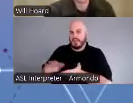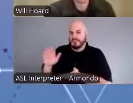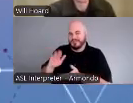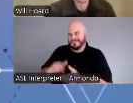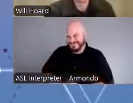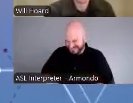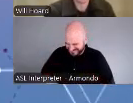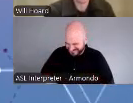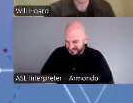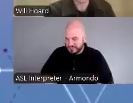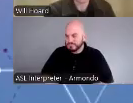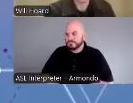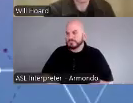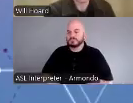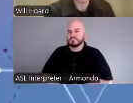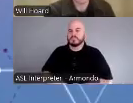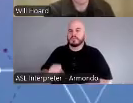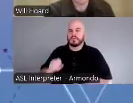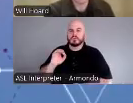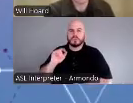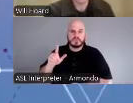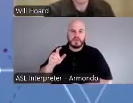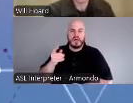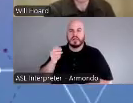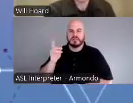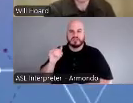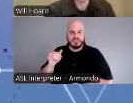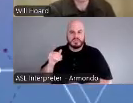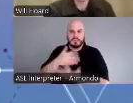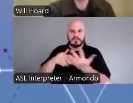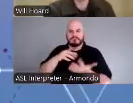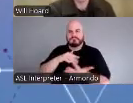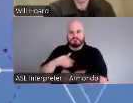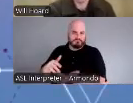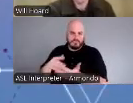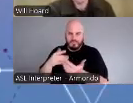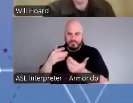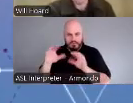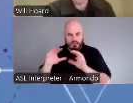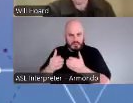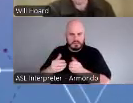of sociology or research class. I had forgotten all about the Belmont principles,